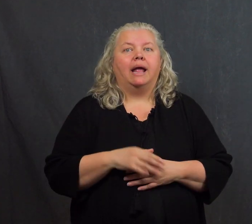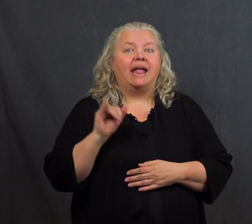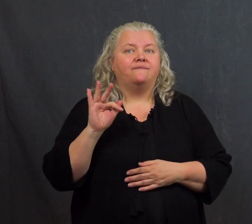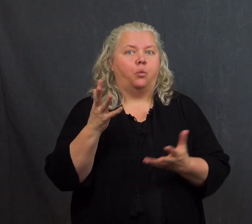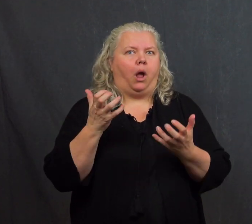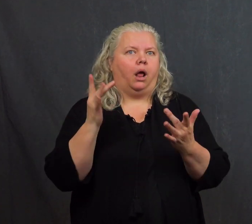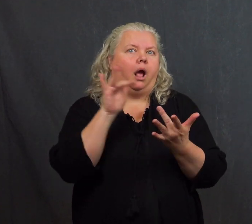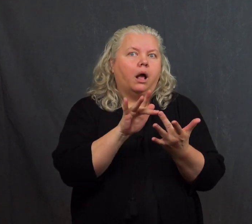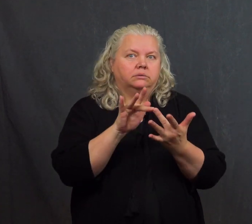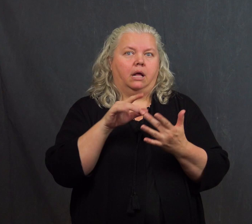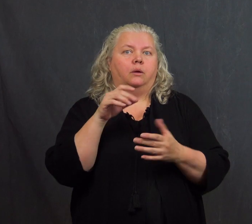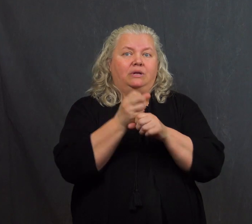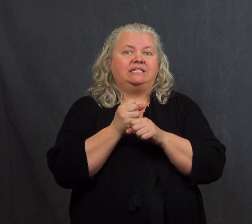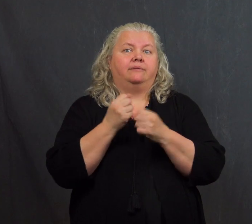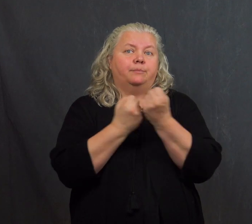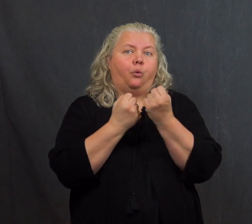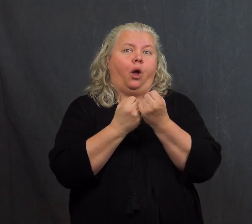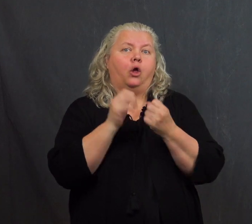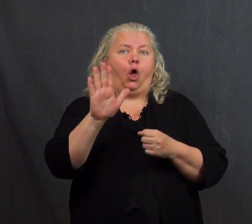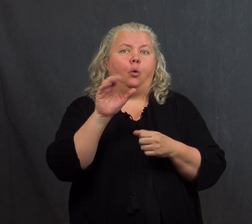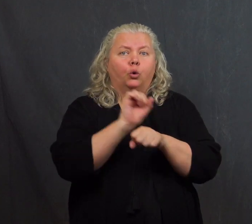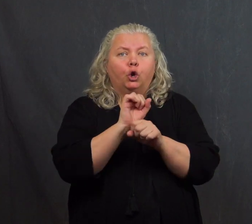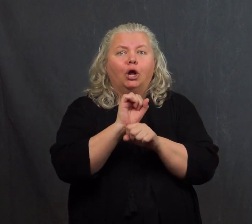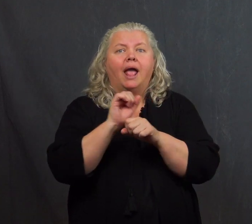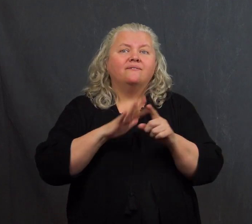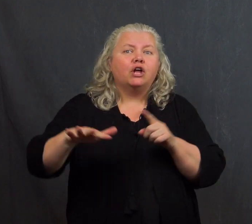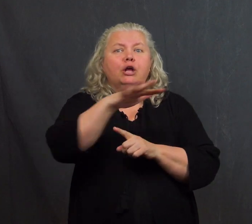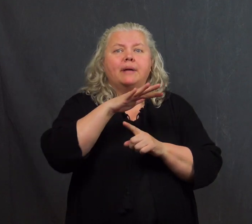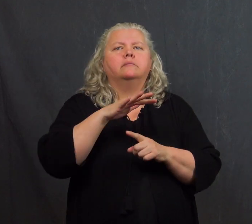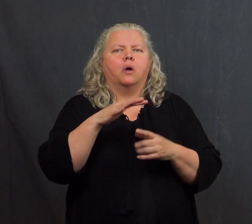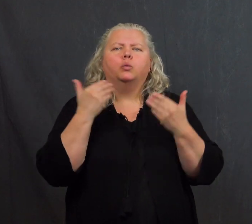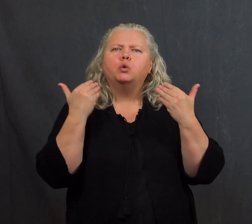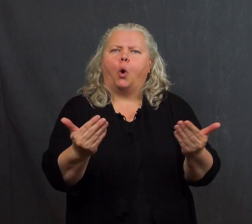If you would like to contact them and receive employment supports, please contact